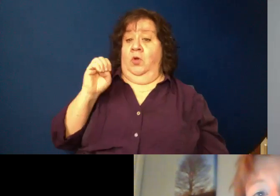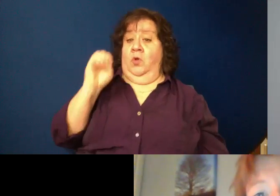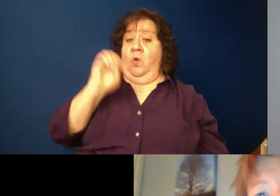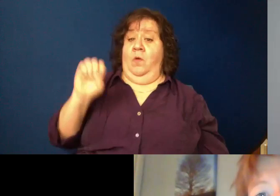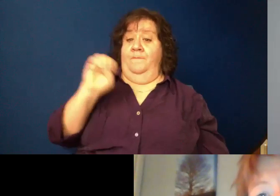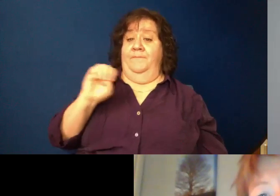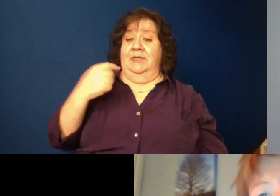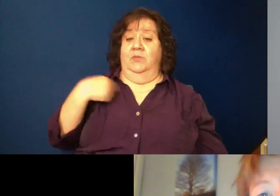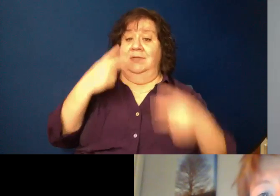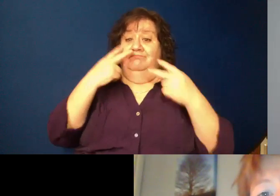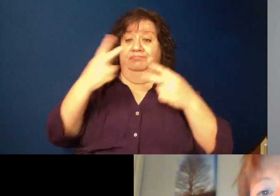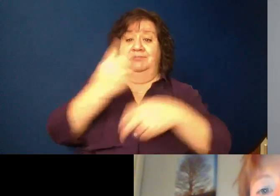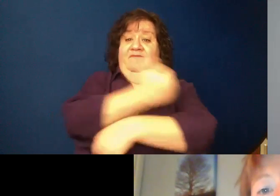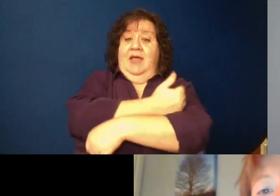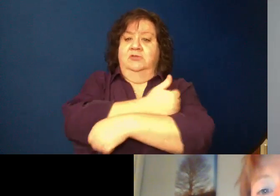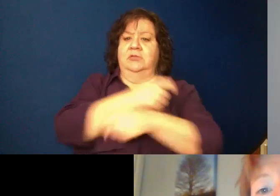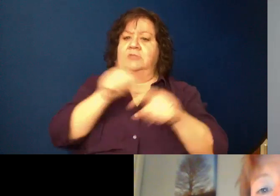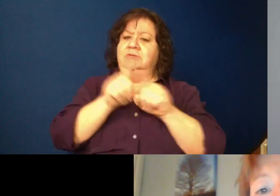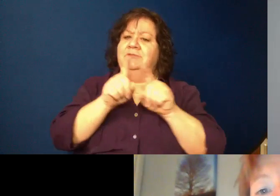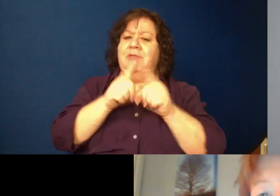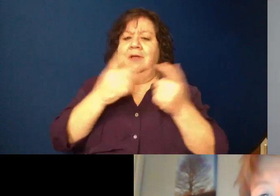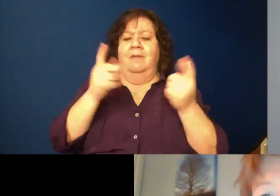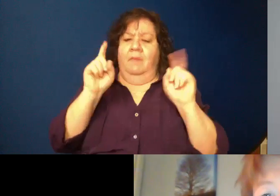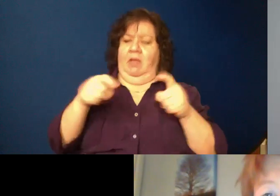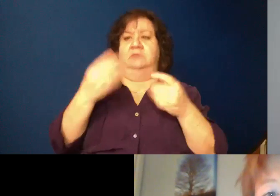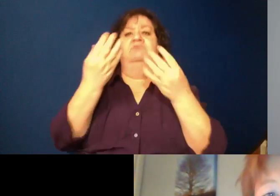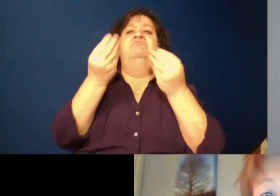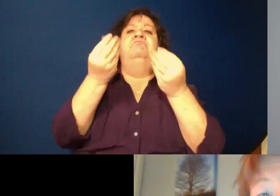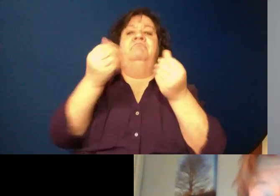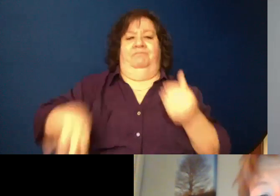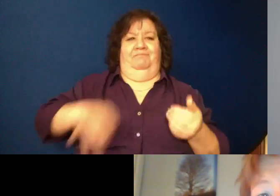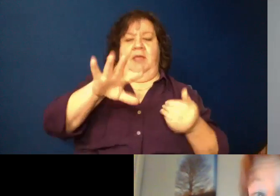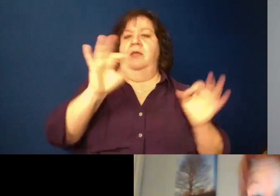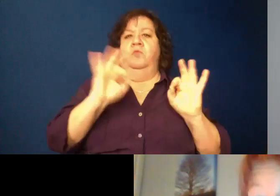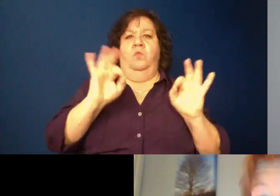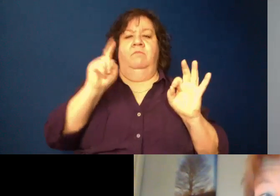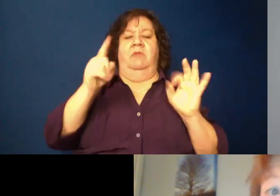that we would like to see for example free or low-cost targeted programs for transportation